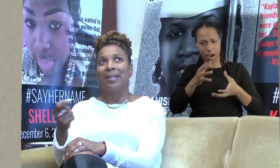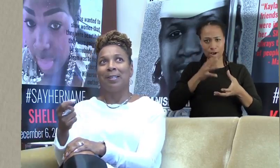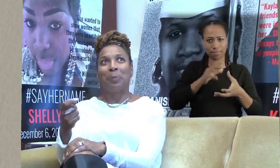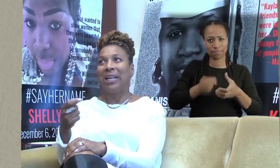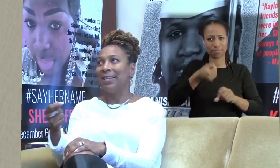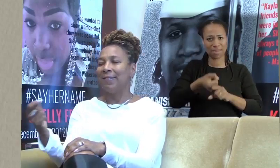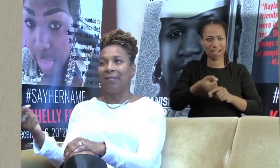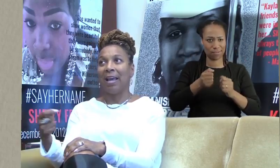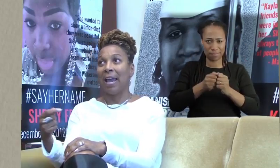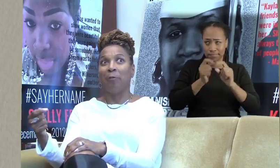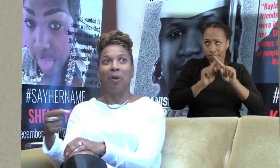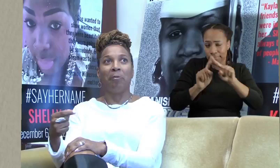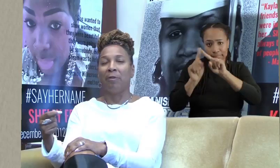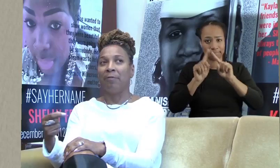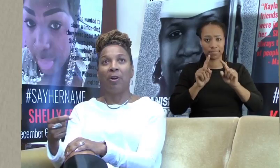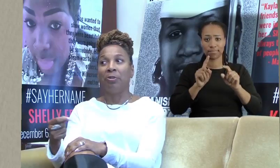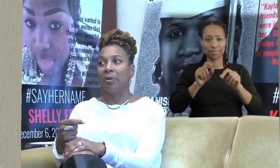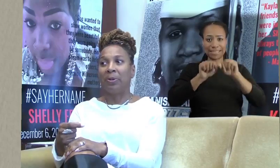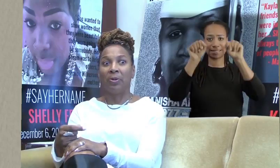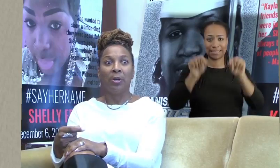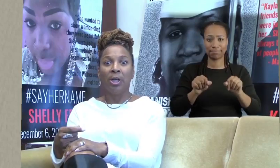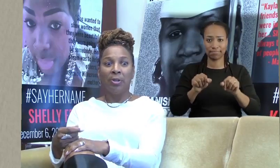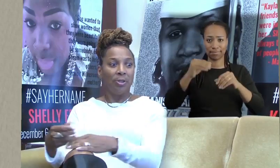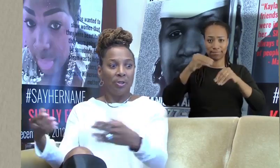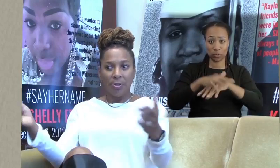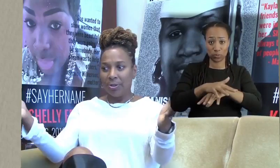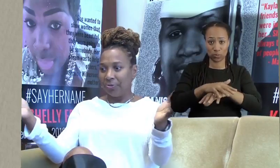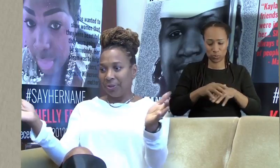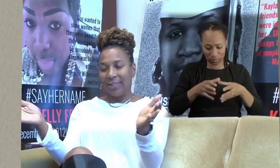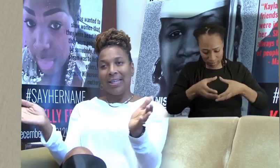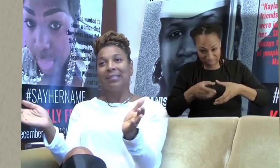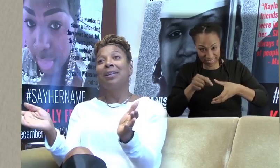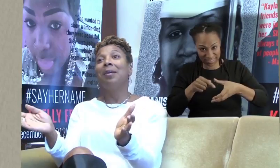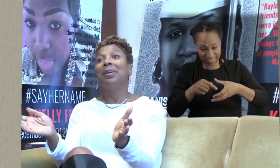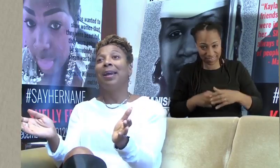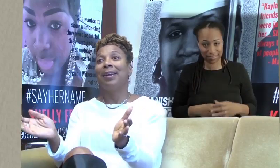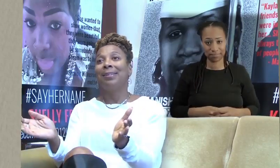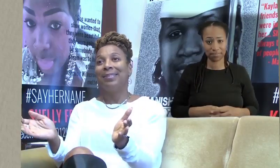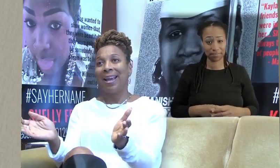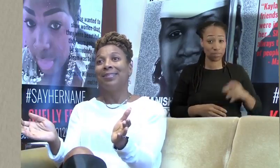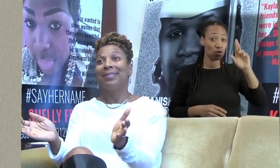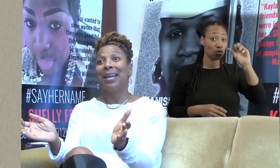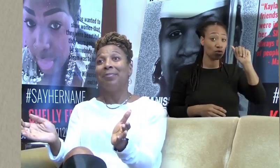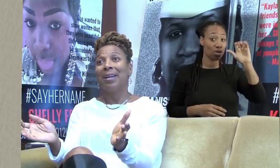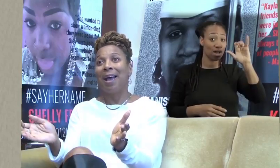subject to two forms of discrimination that were coming together exactly where they lived.